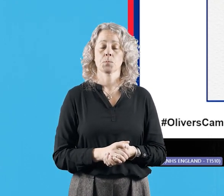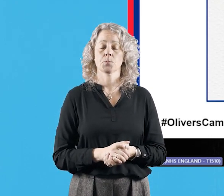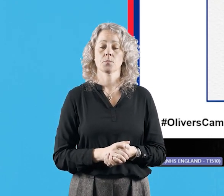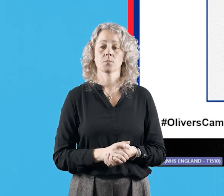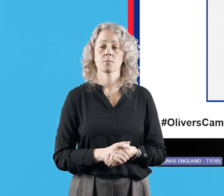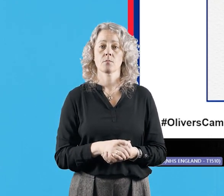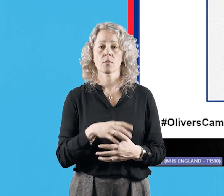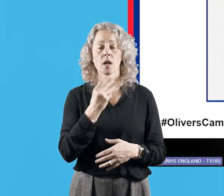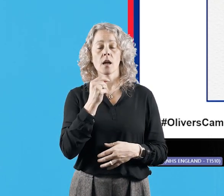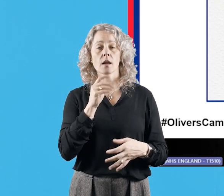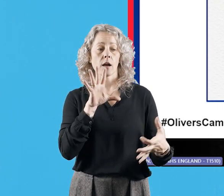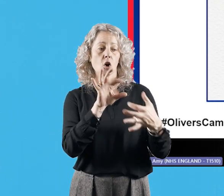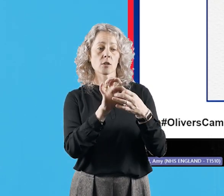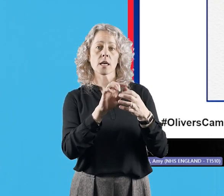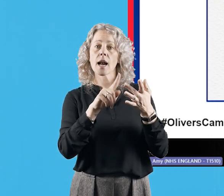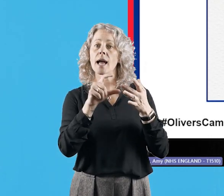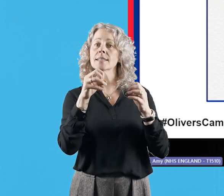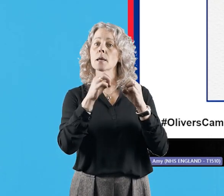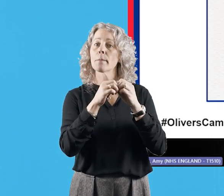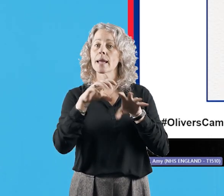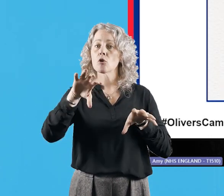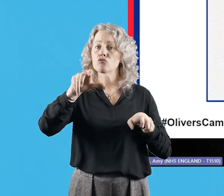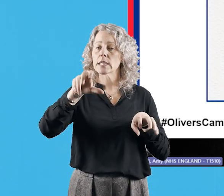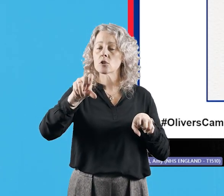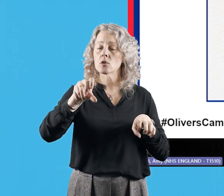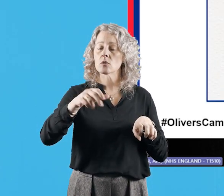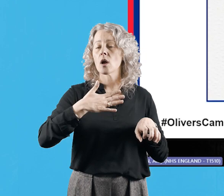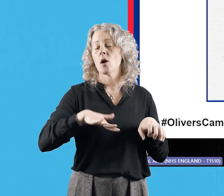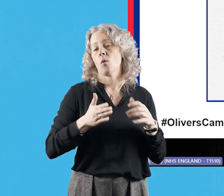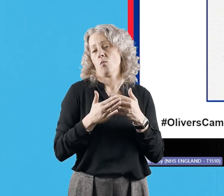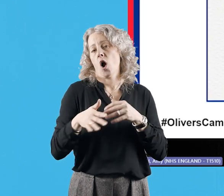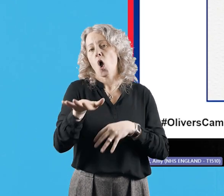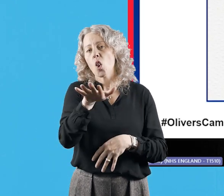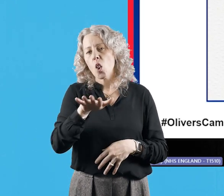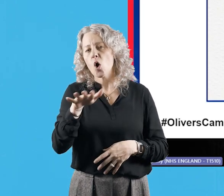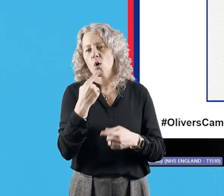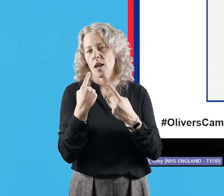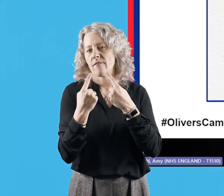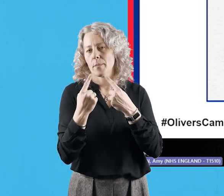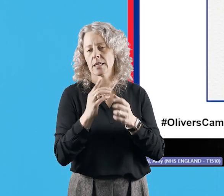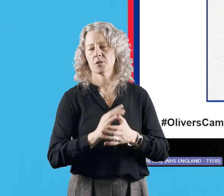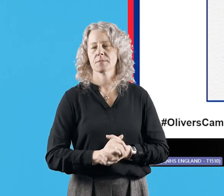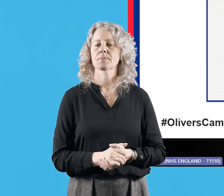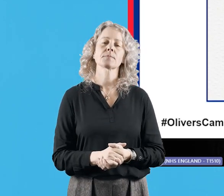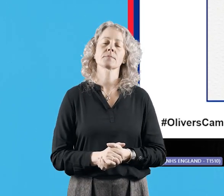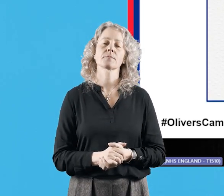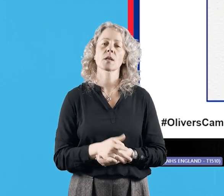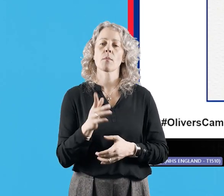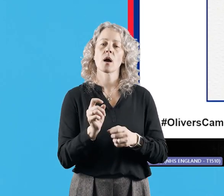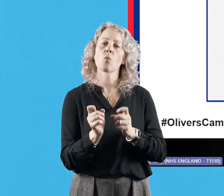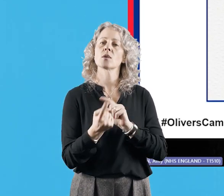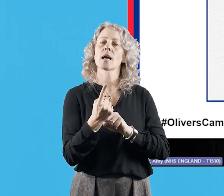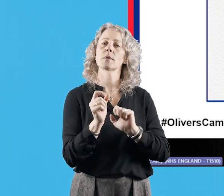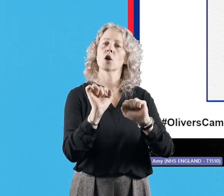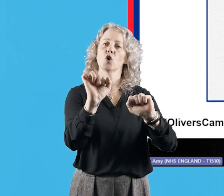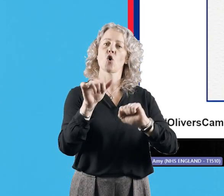that I've shared with you. You can contact your ICB's and regions for more local information because they will